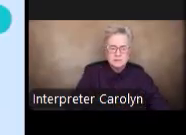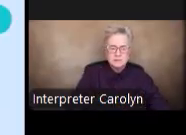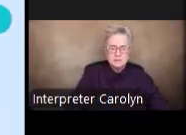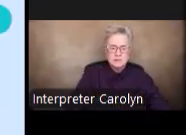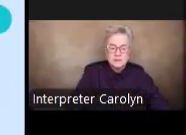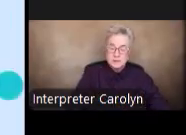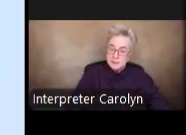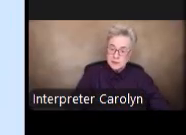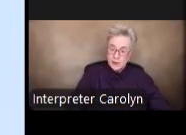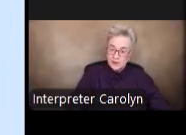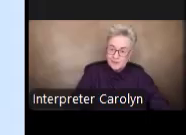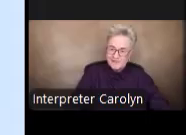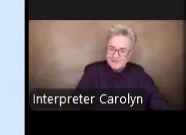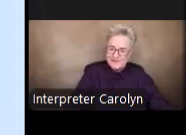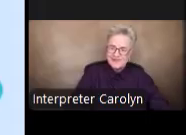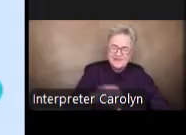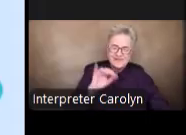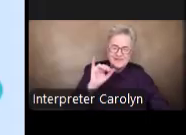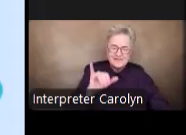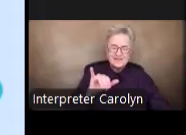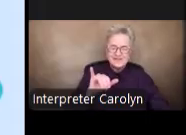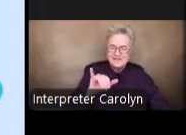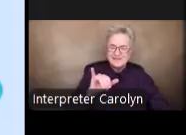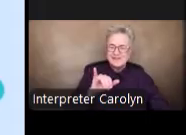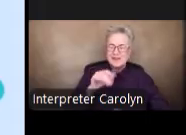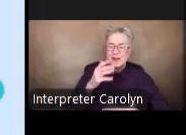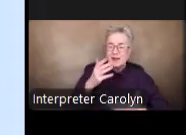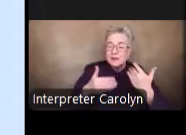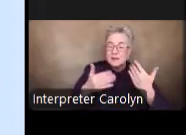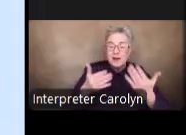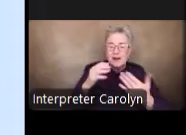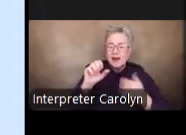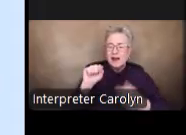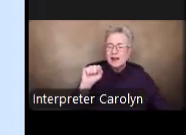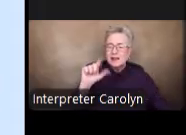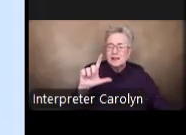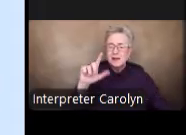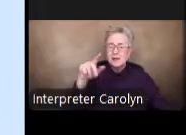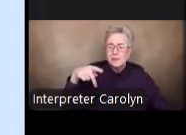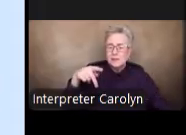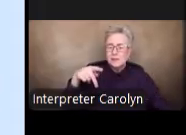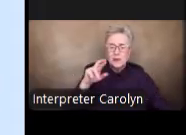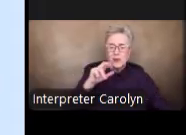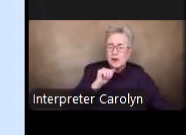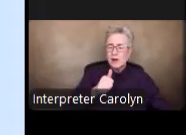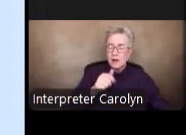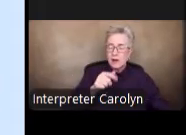So some practical takeaways, whether you're an SLP or not, you're part of the construction crew. So here's how you can